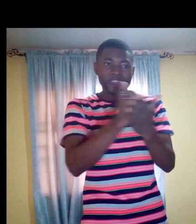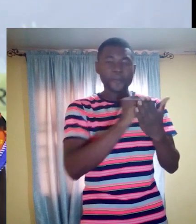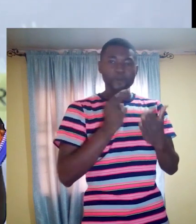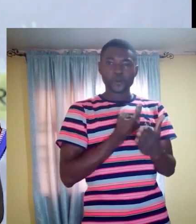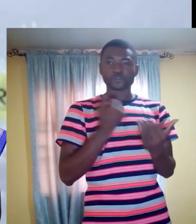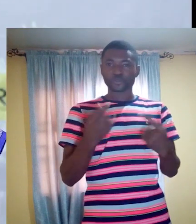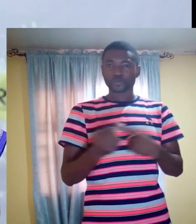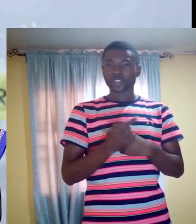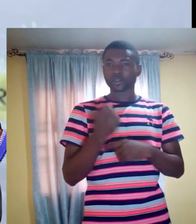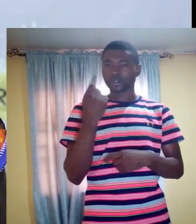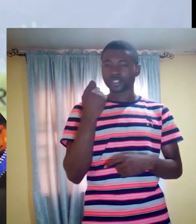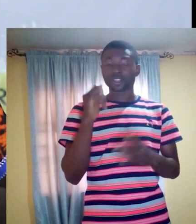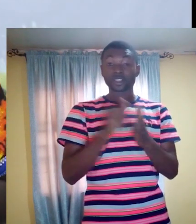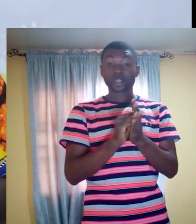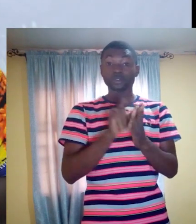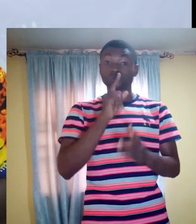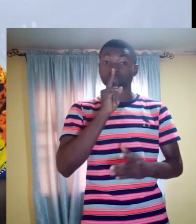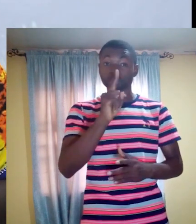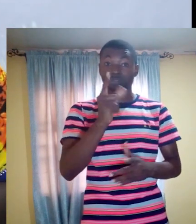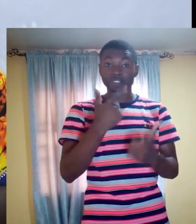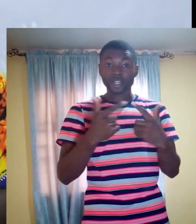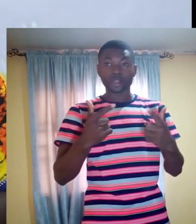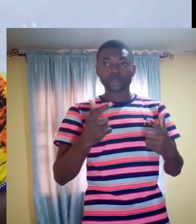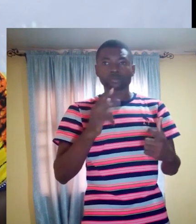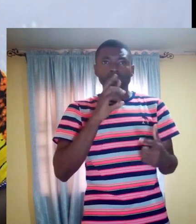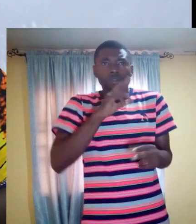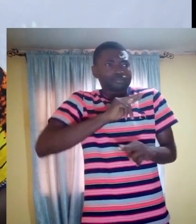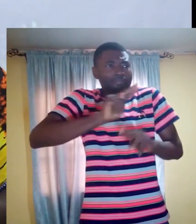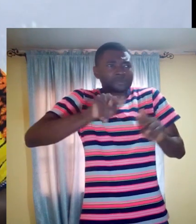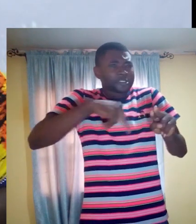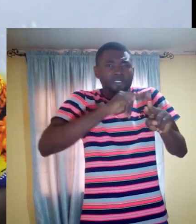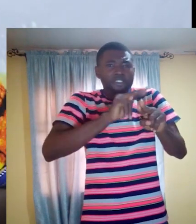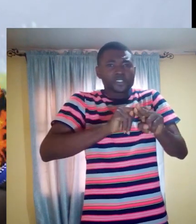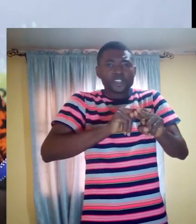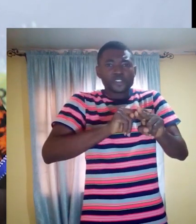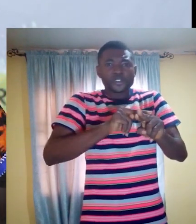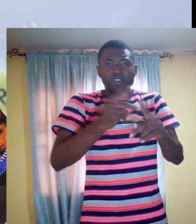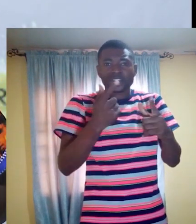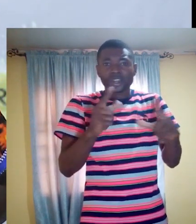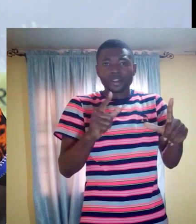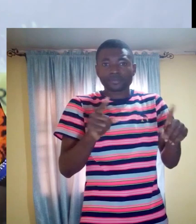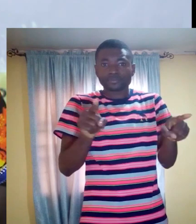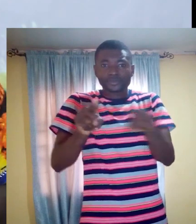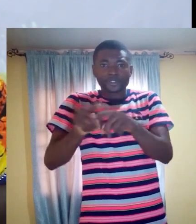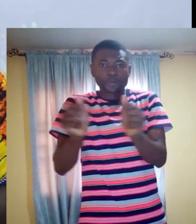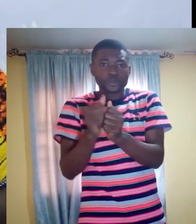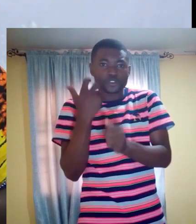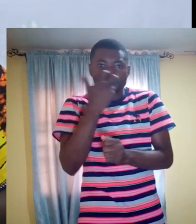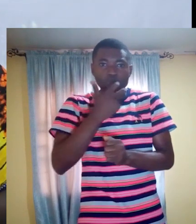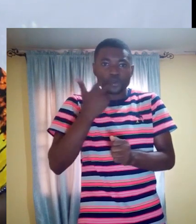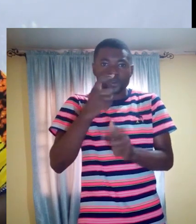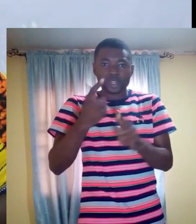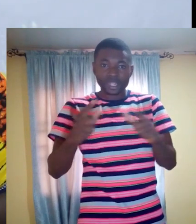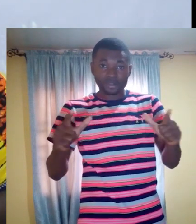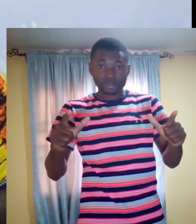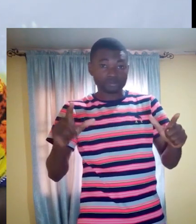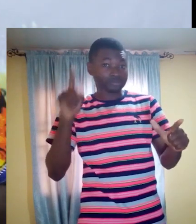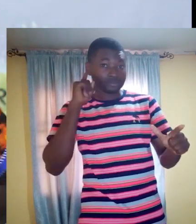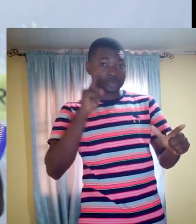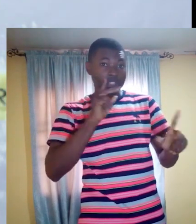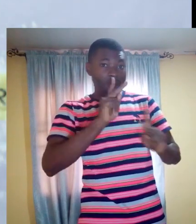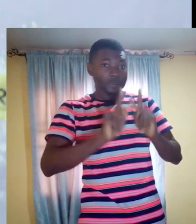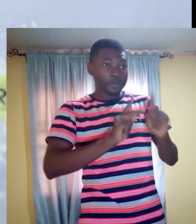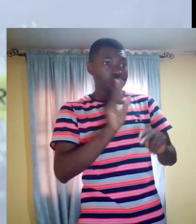Thanks to the scholarly efforts of several Deaf and hearing people whose works have helped